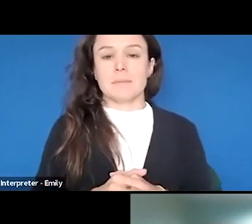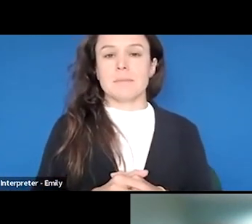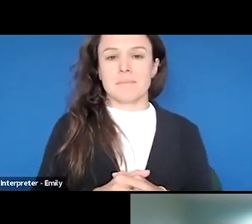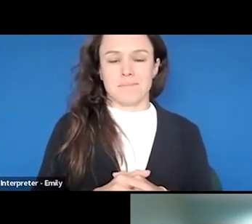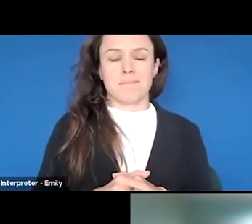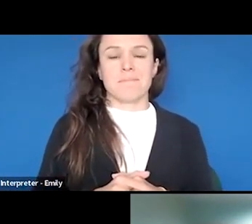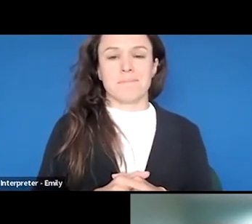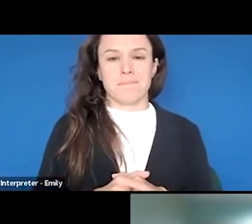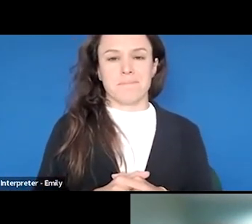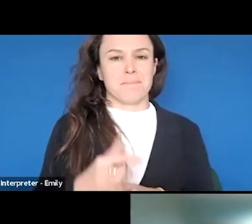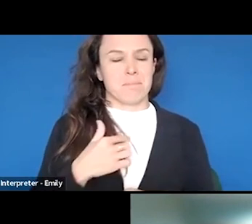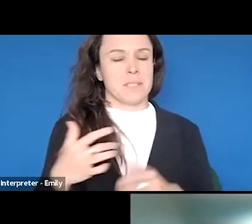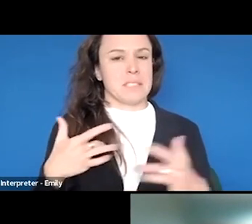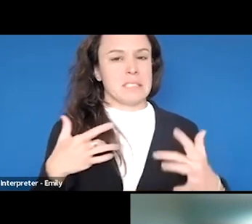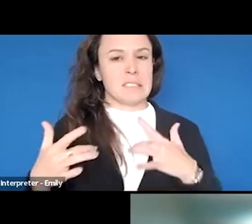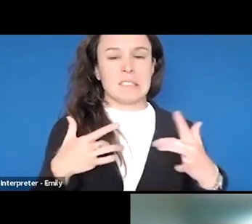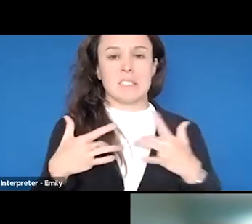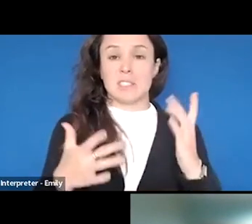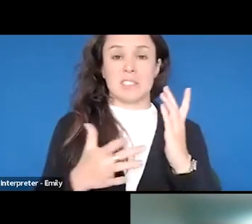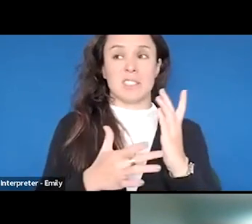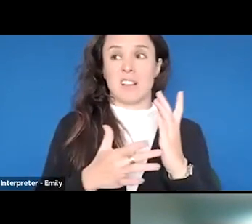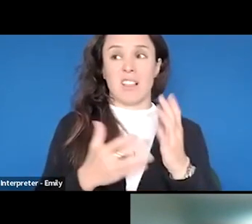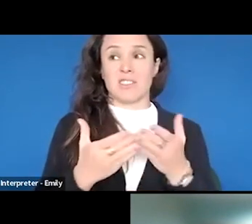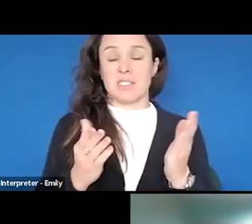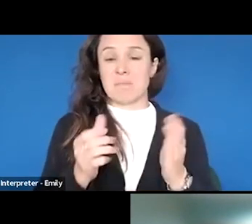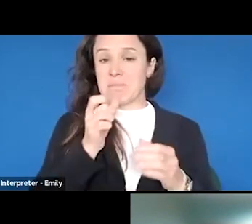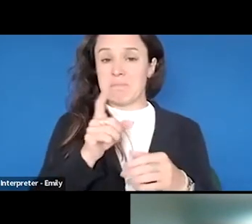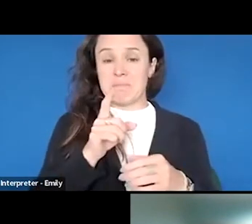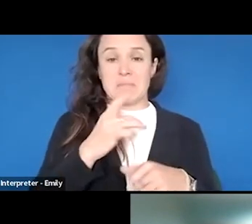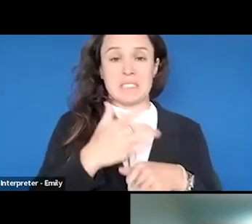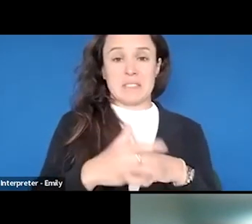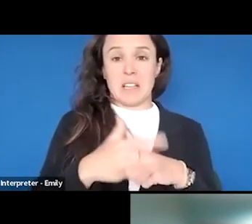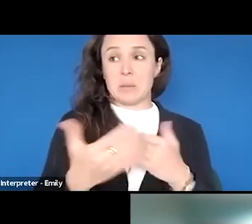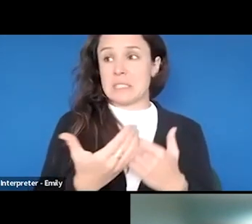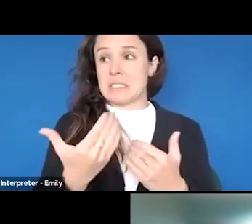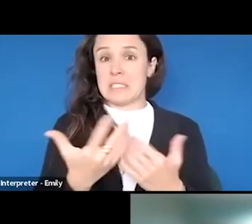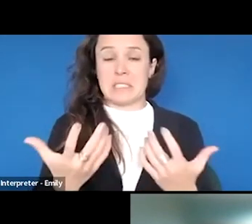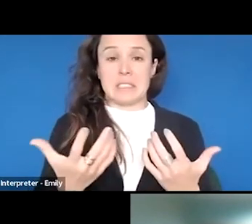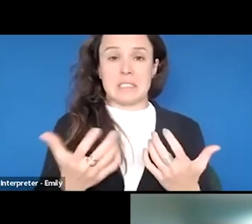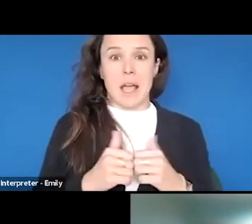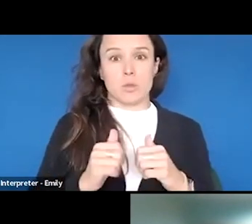how the technology is not available easily because it is so hard to build anything with voice, so I